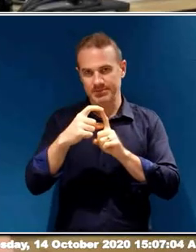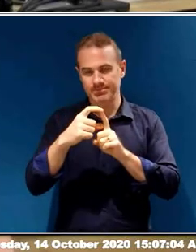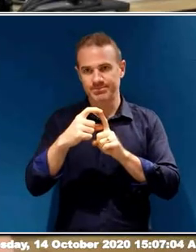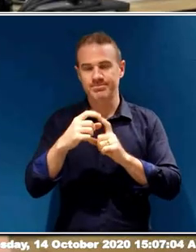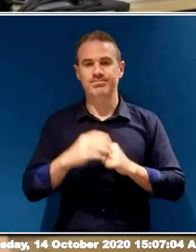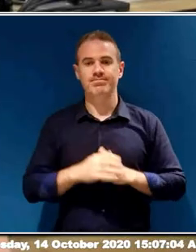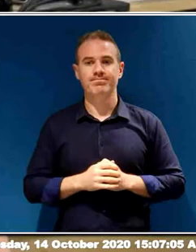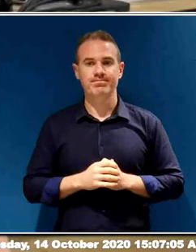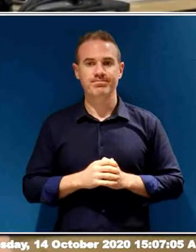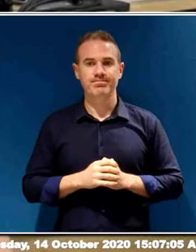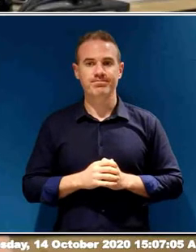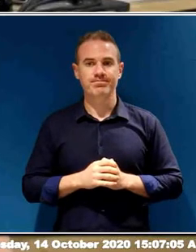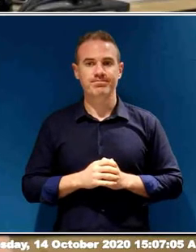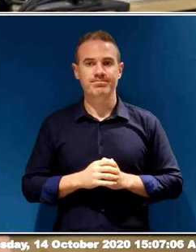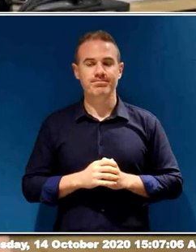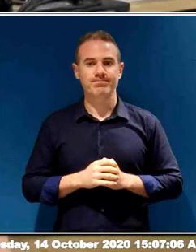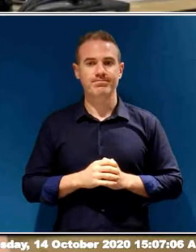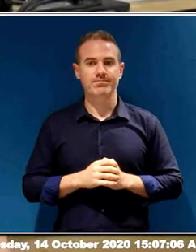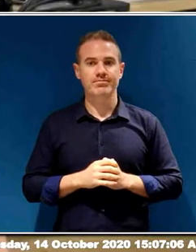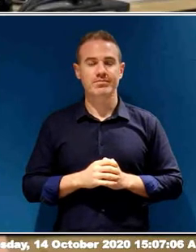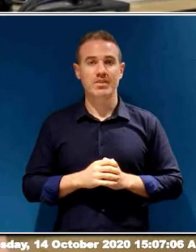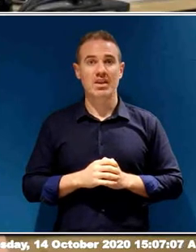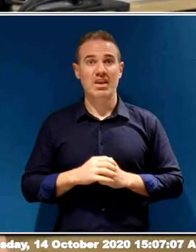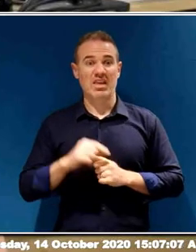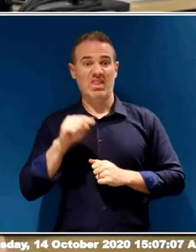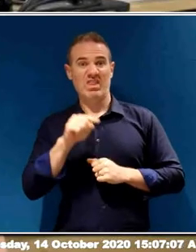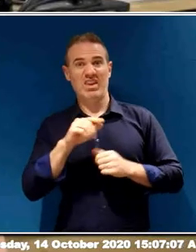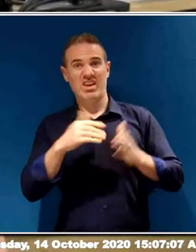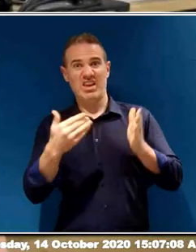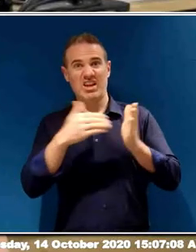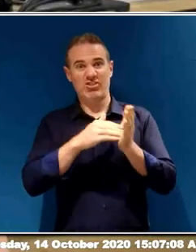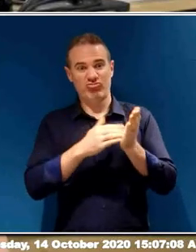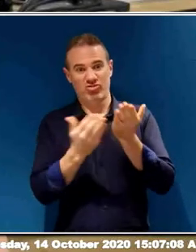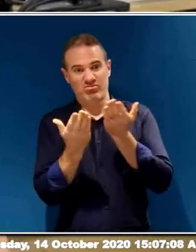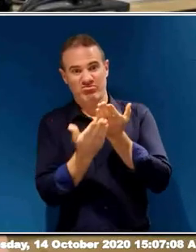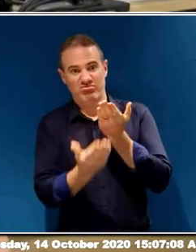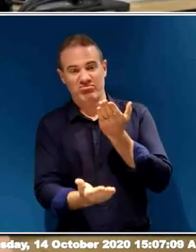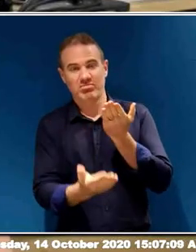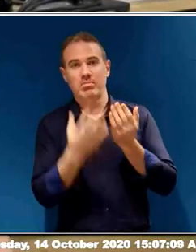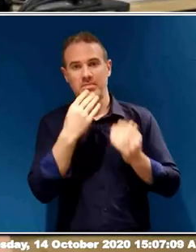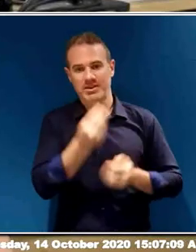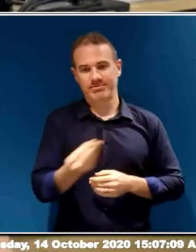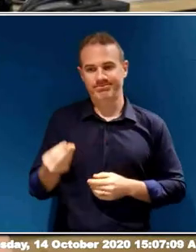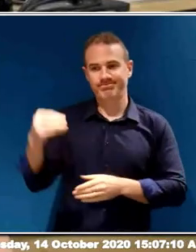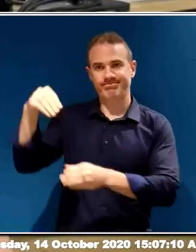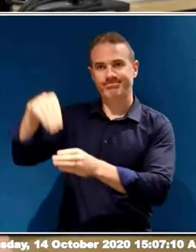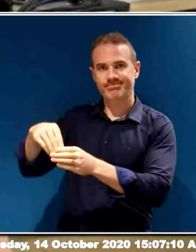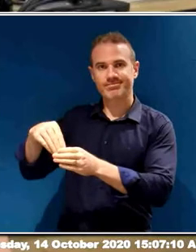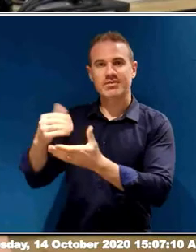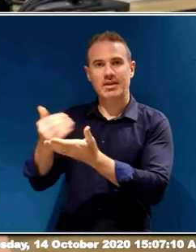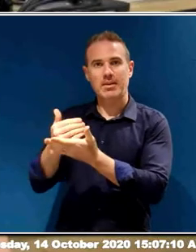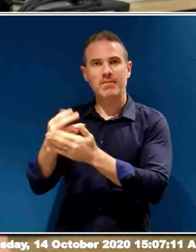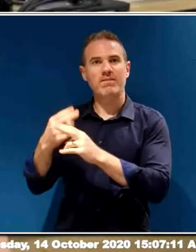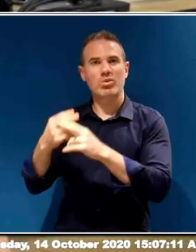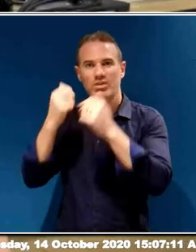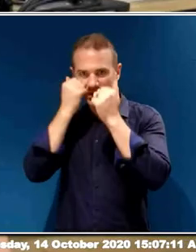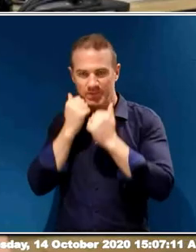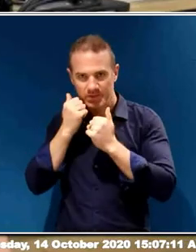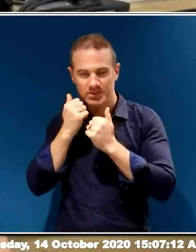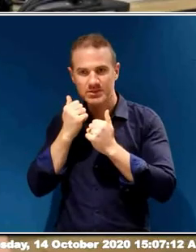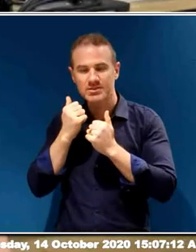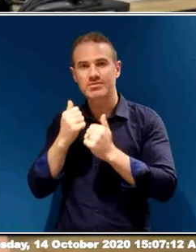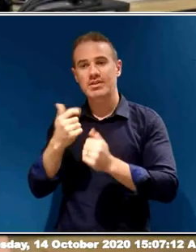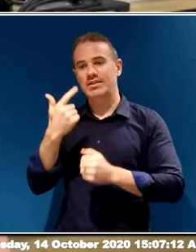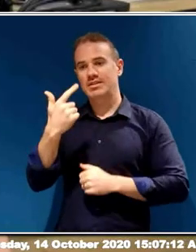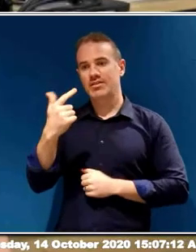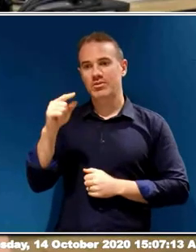I tender that material into evidence and ask it be marked as Exhibits 7.114.1